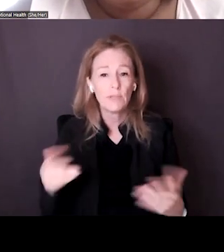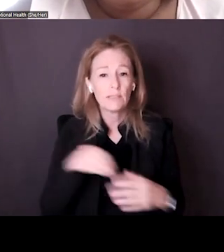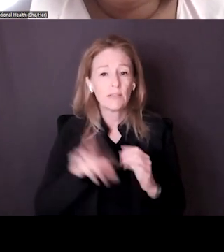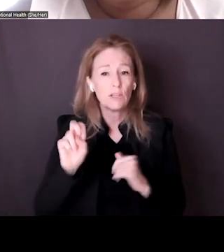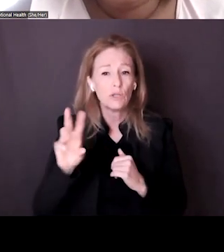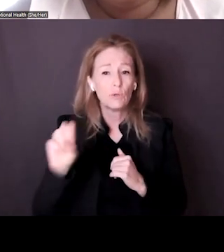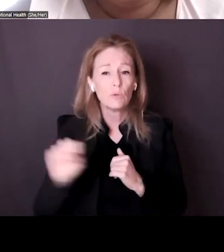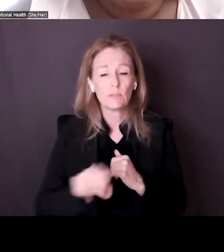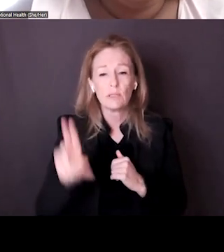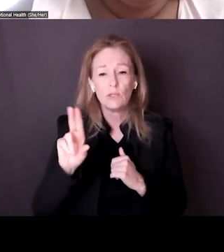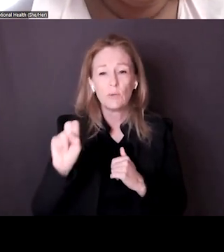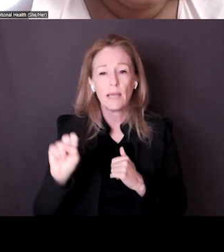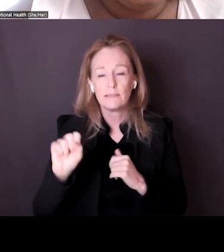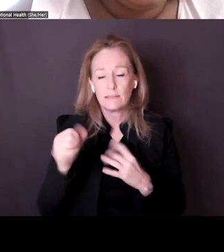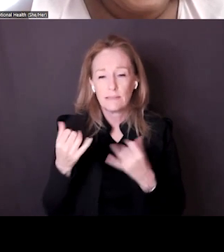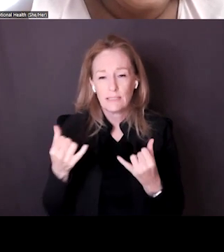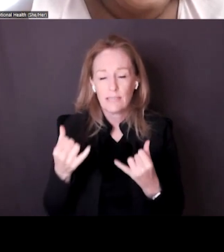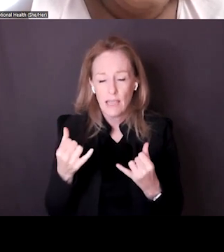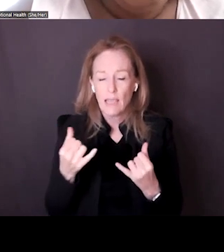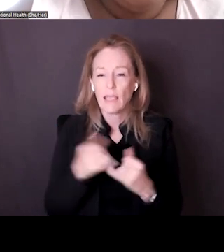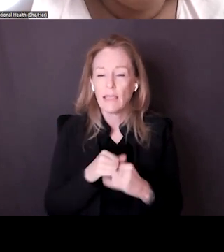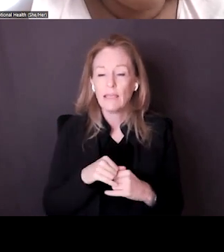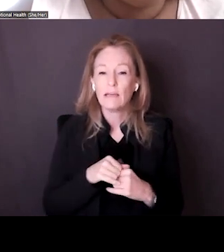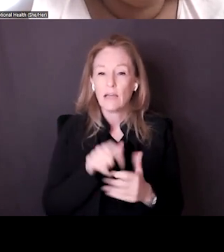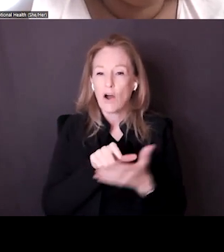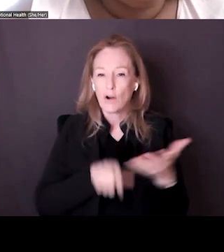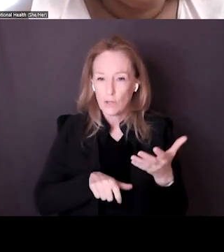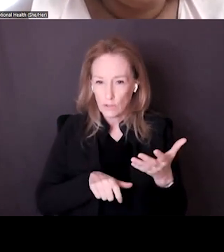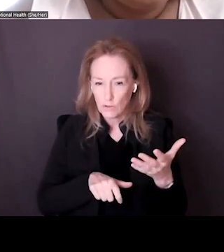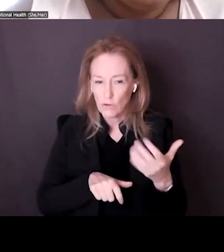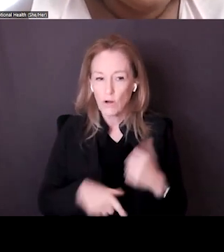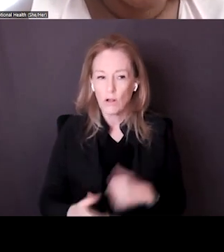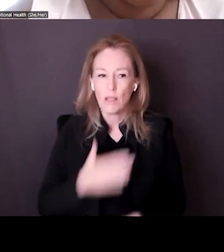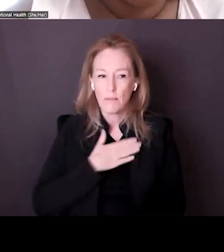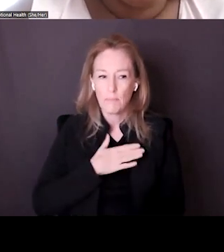ARTICLE YOU WILL SEE IN THE CHAT. MY MOM'S SUICIDE WAS NOT A PERSONAL